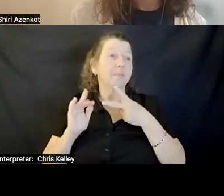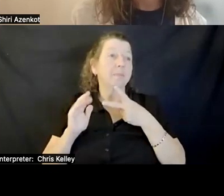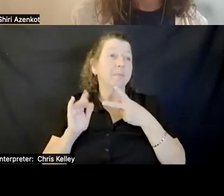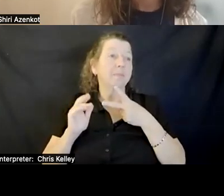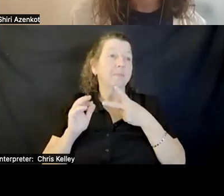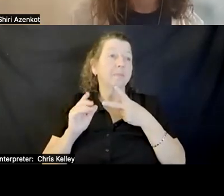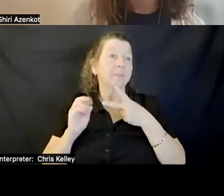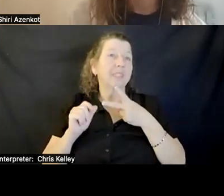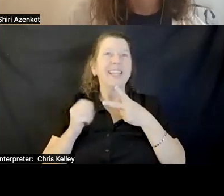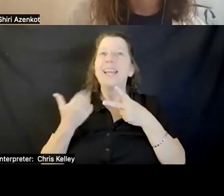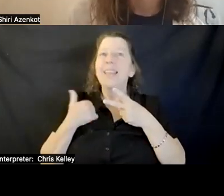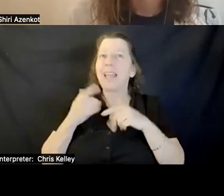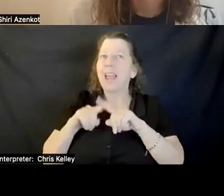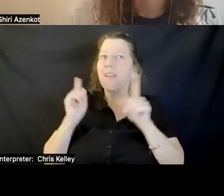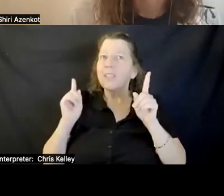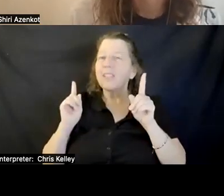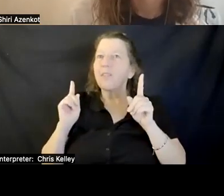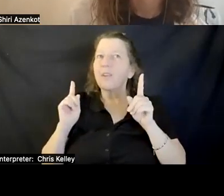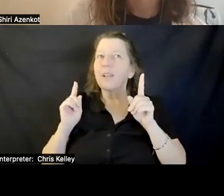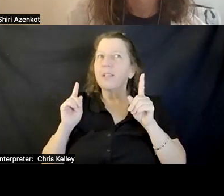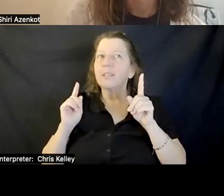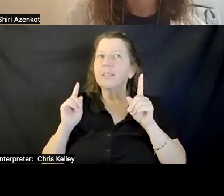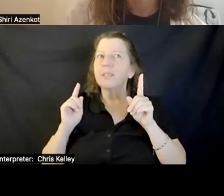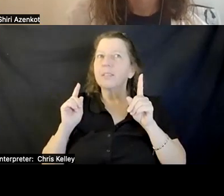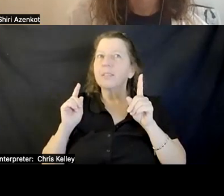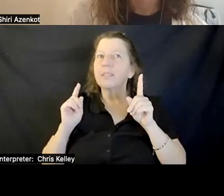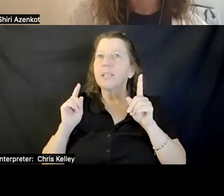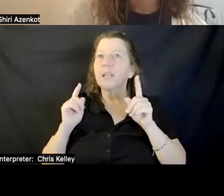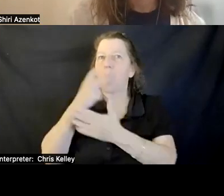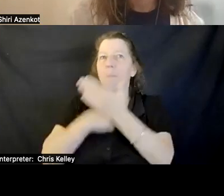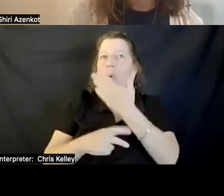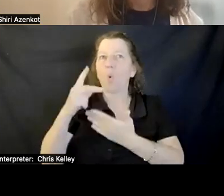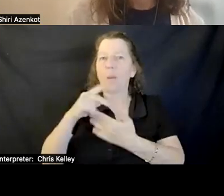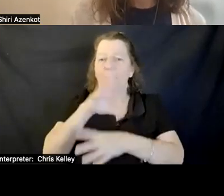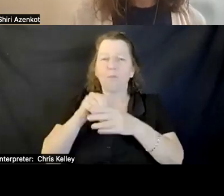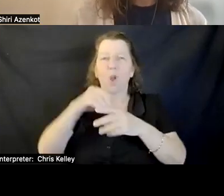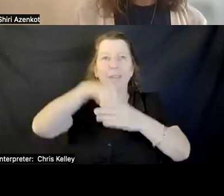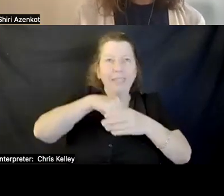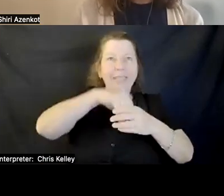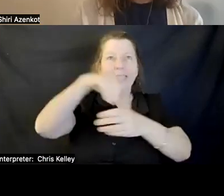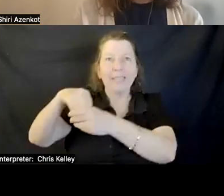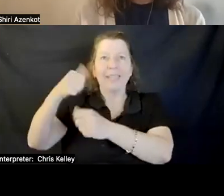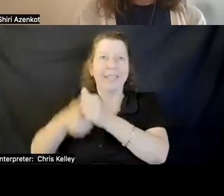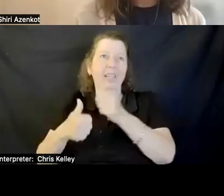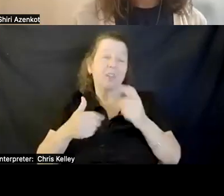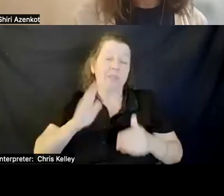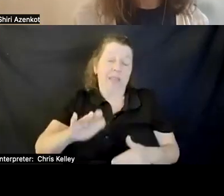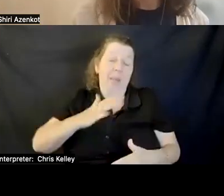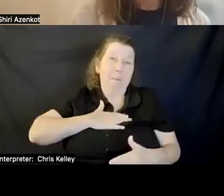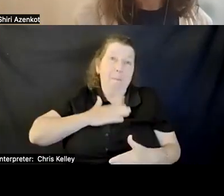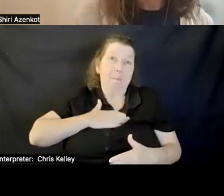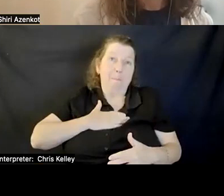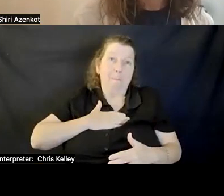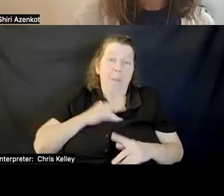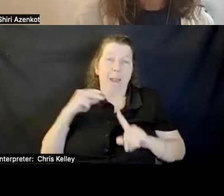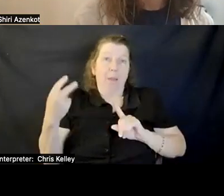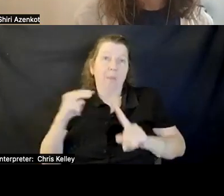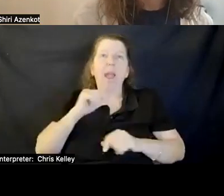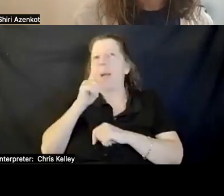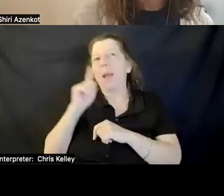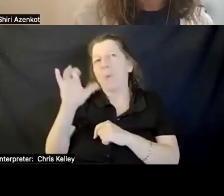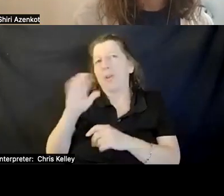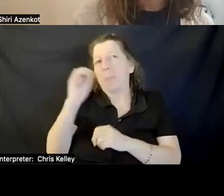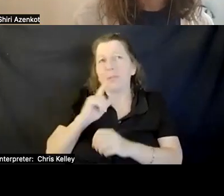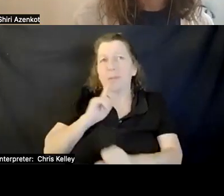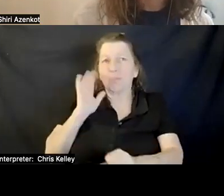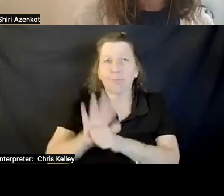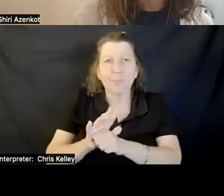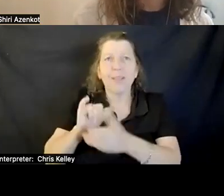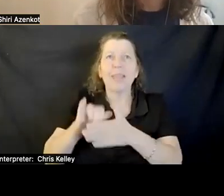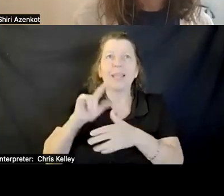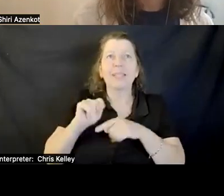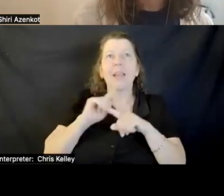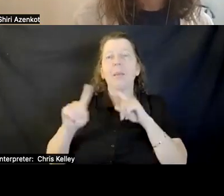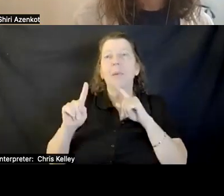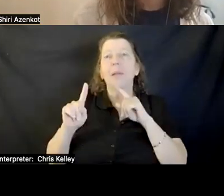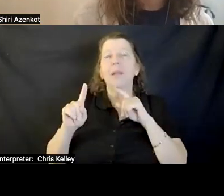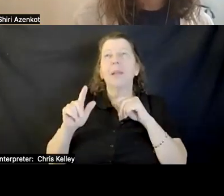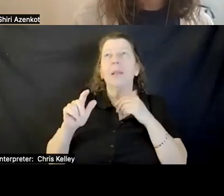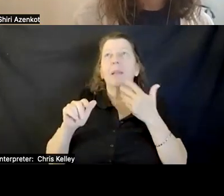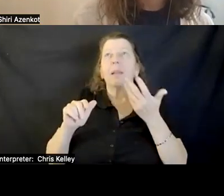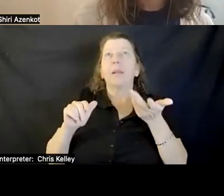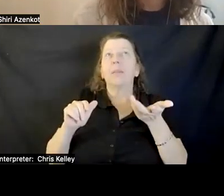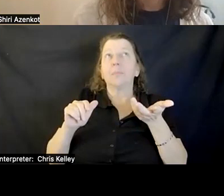DIFFERENT PARADIGMS OF PROGRAMMING. THAT IS MY OBSERVATION. I'M NOT 100% SURE. IF THIS IS THE KEY